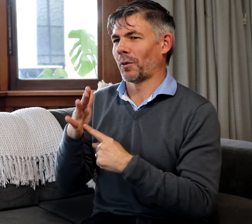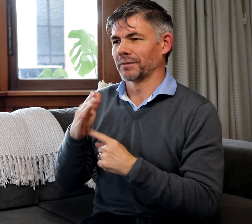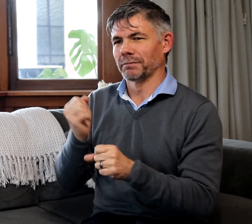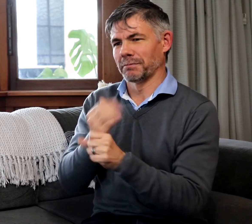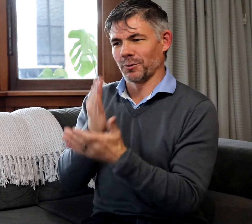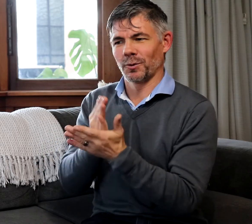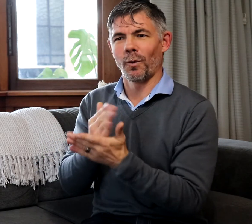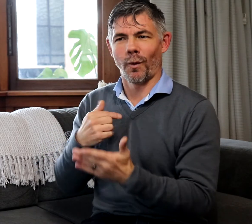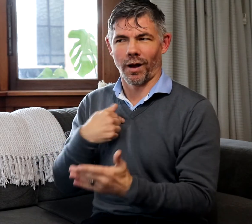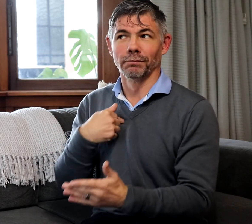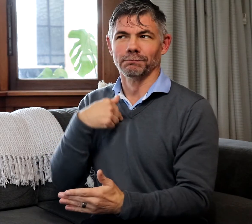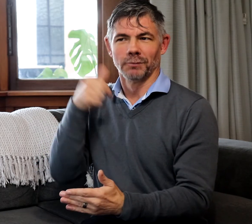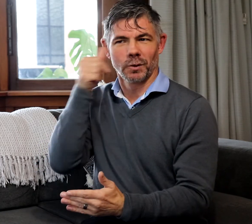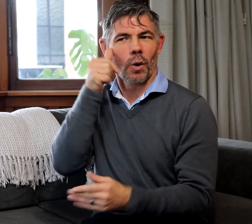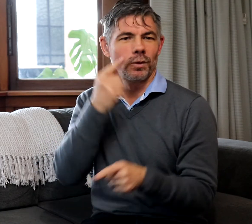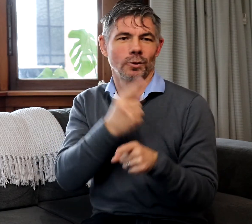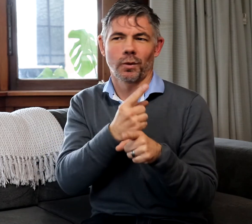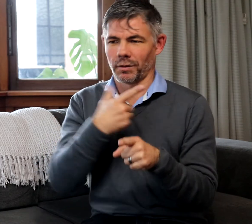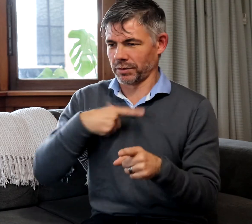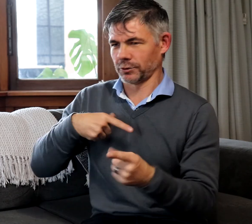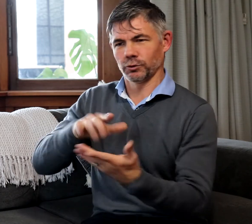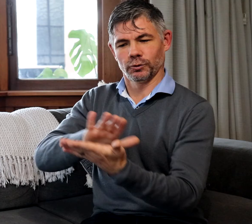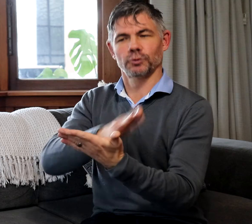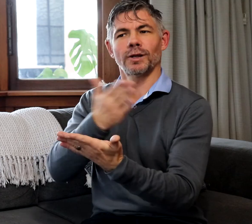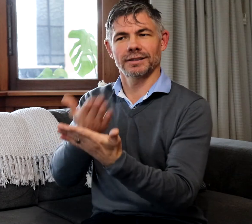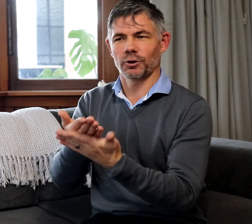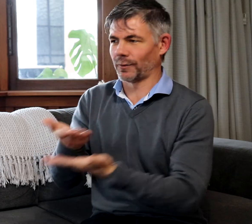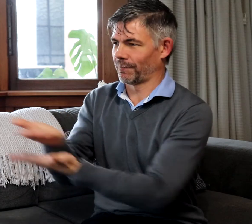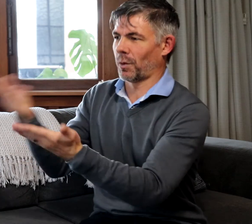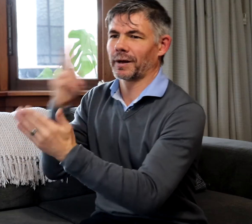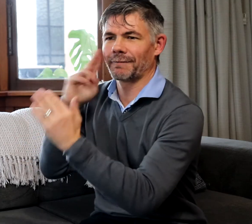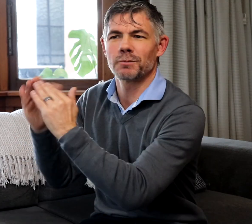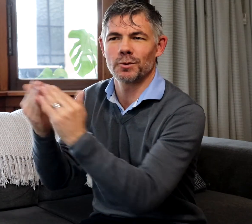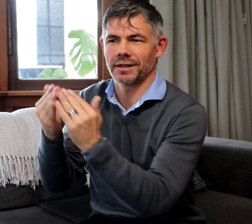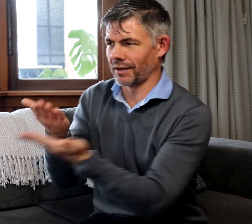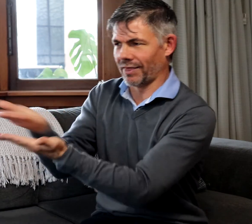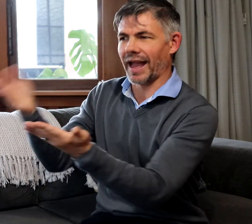when they're using it within, you know, within that intention, within that sentence.